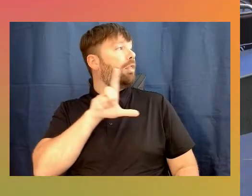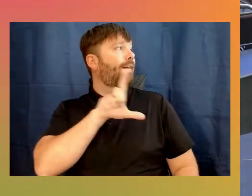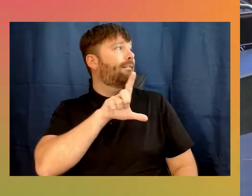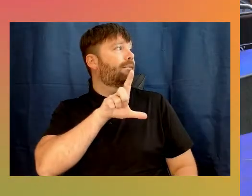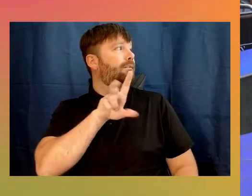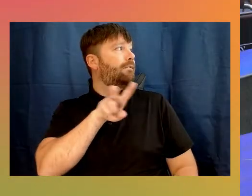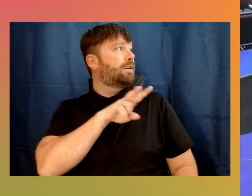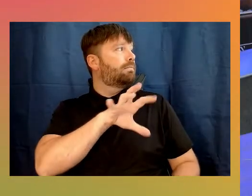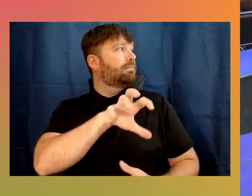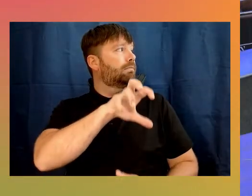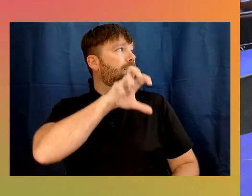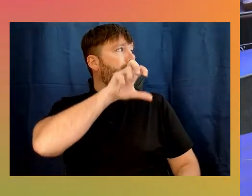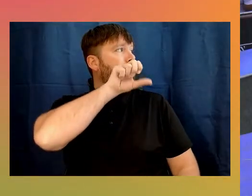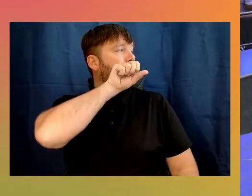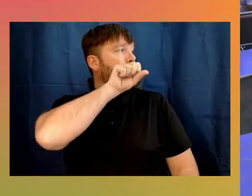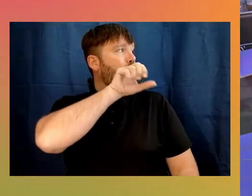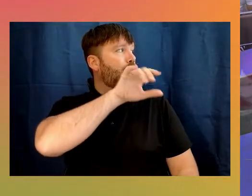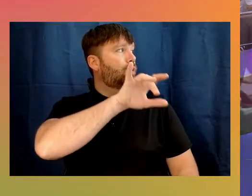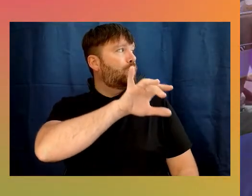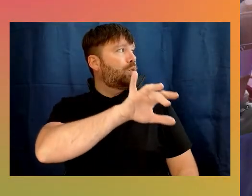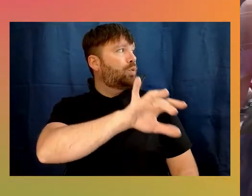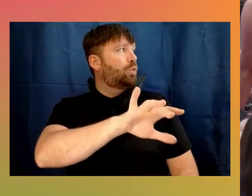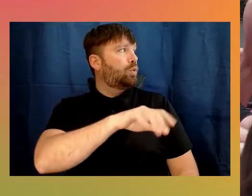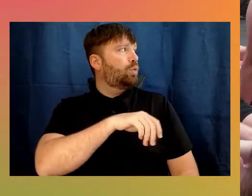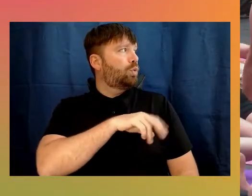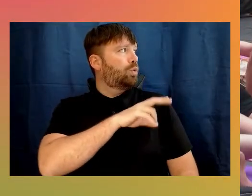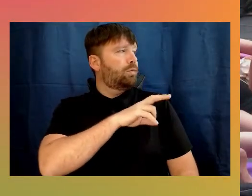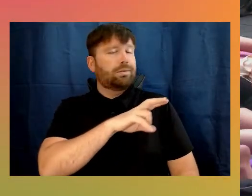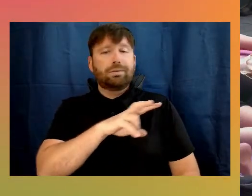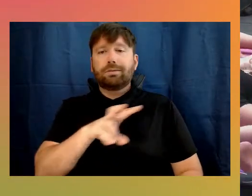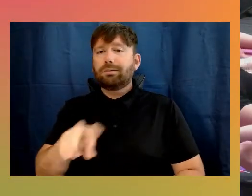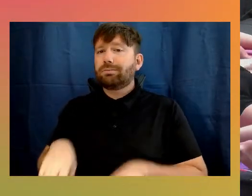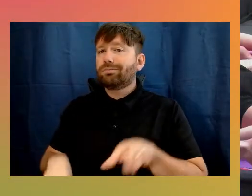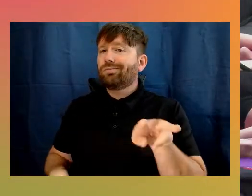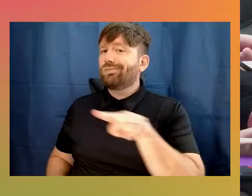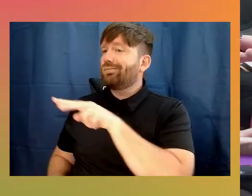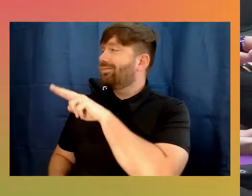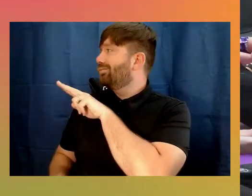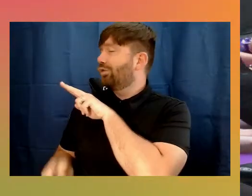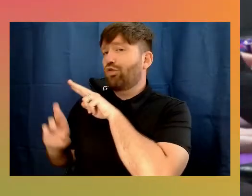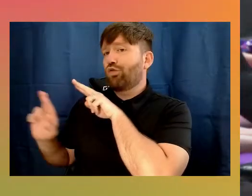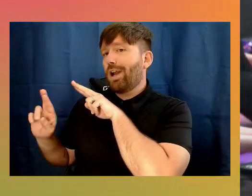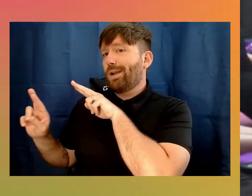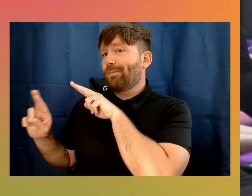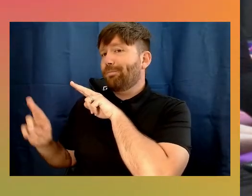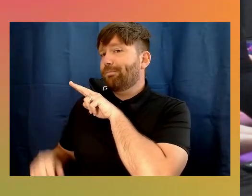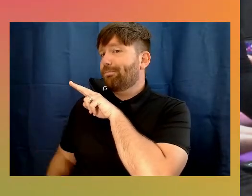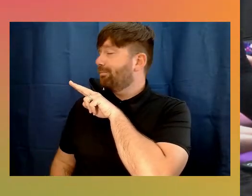AT LEAST WE'RE HAVING FUN, YOU KNOW? GAZE COMES OUT OVER THE LEFT SHOULDER. TAKE A BREATH IN.